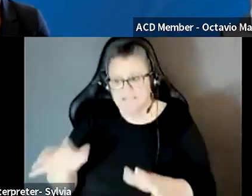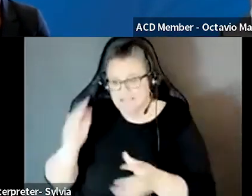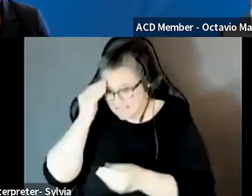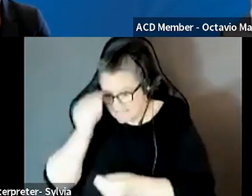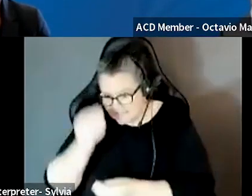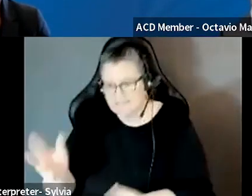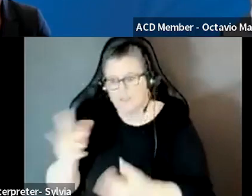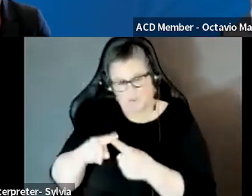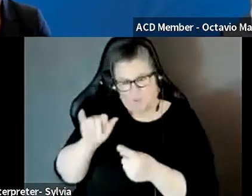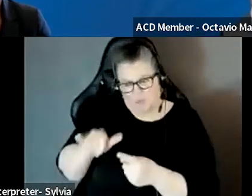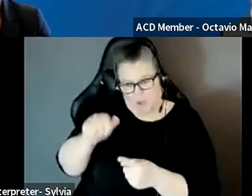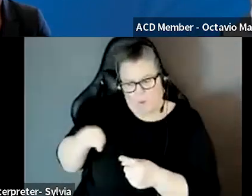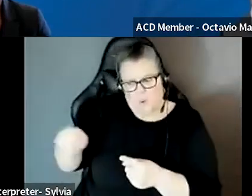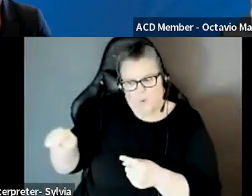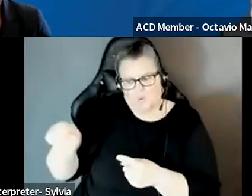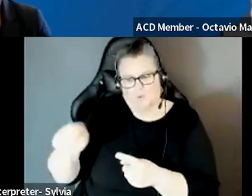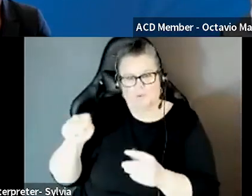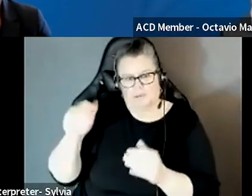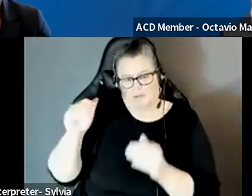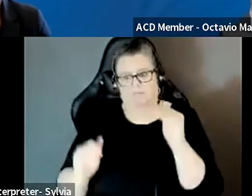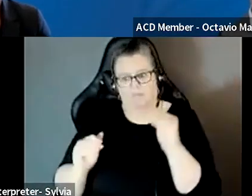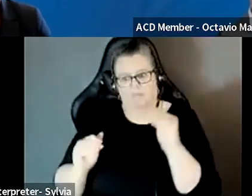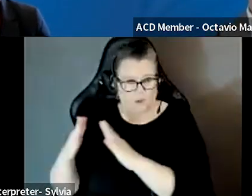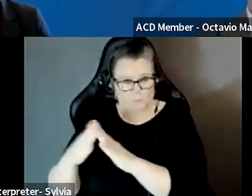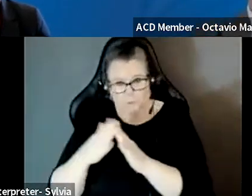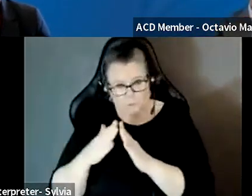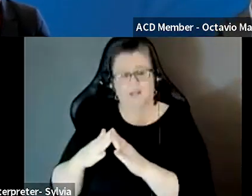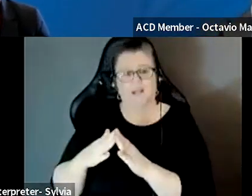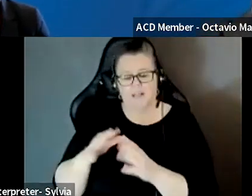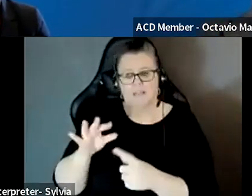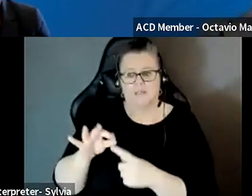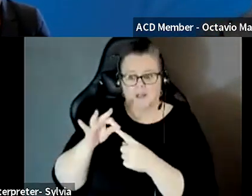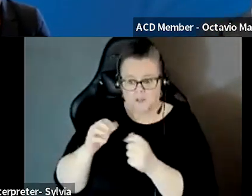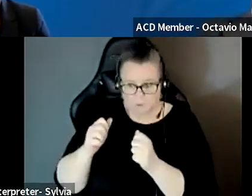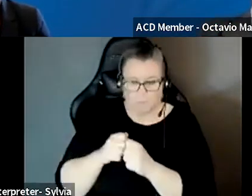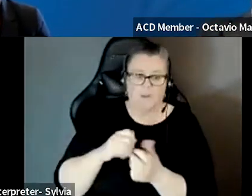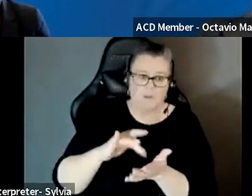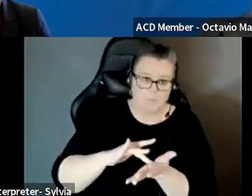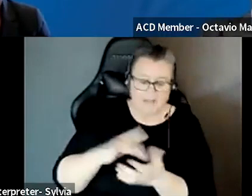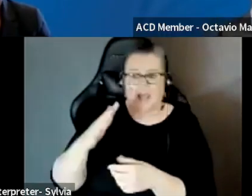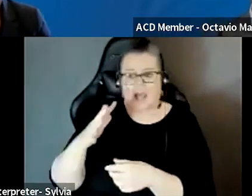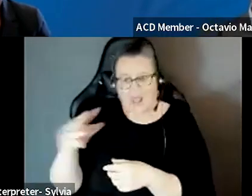one of the childhood vaccines that are available. Because I -- we know we're on the brink of having some under five vaccines available,